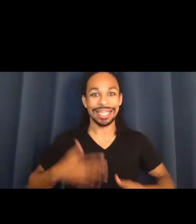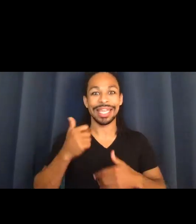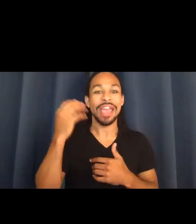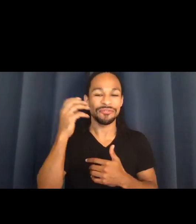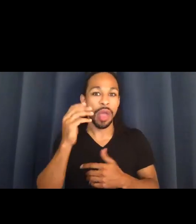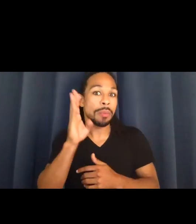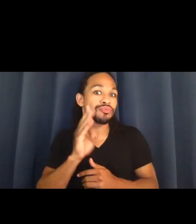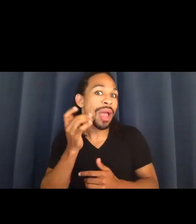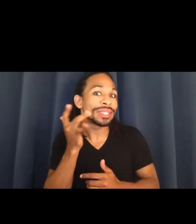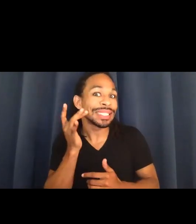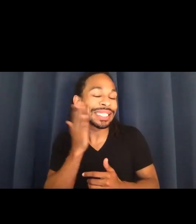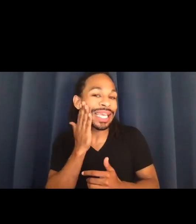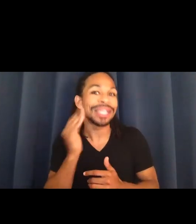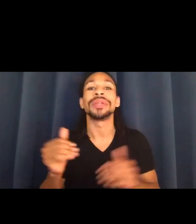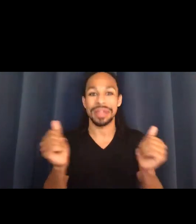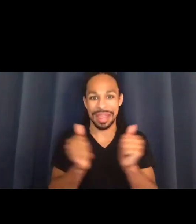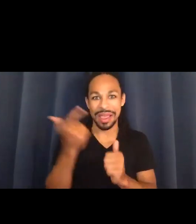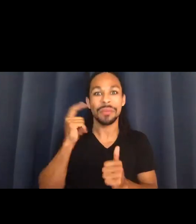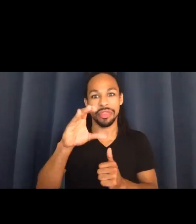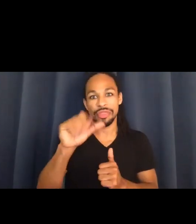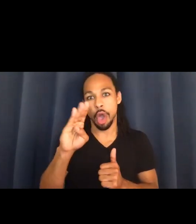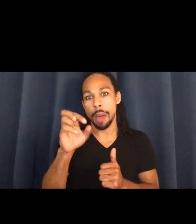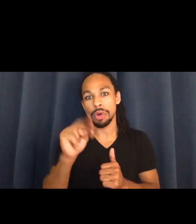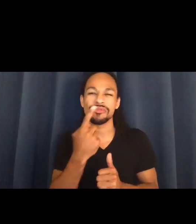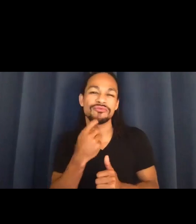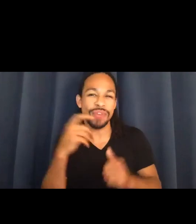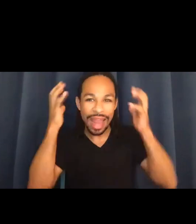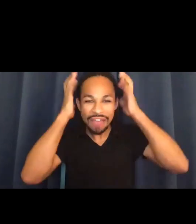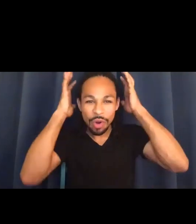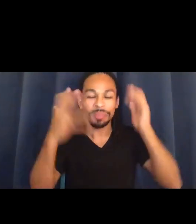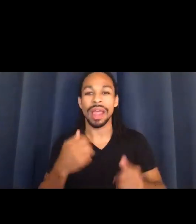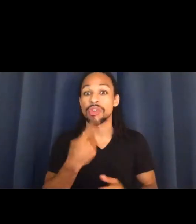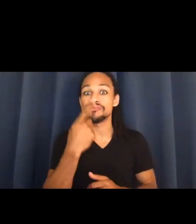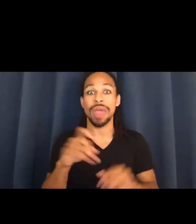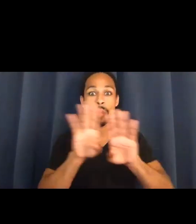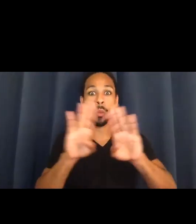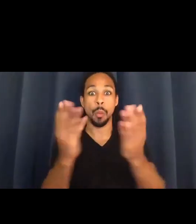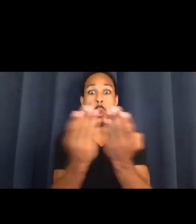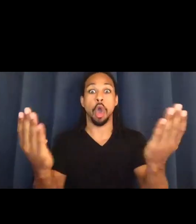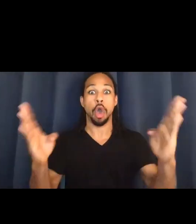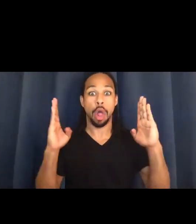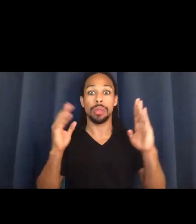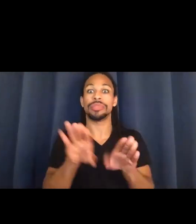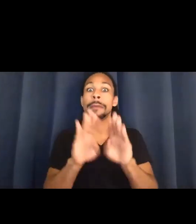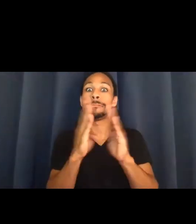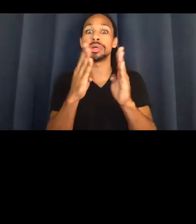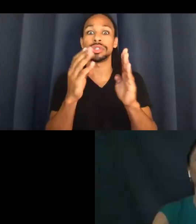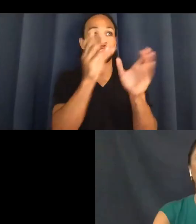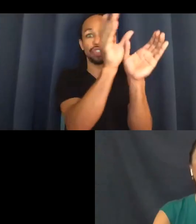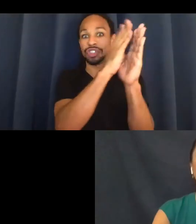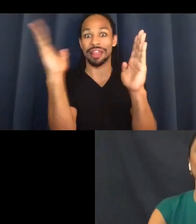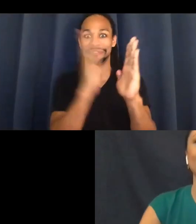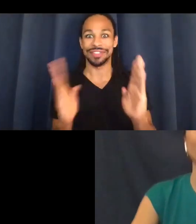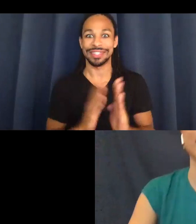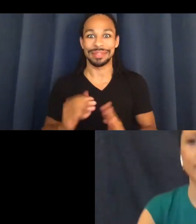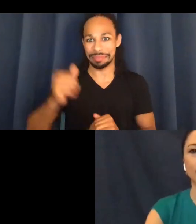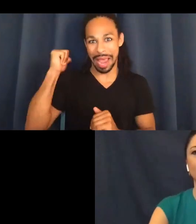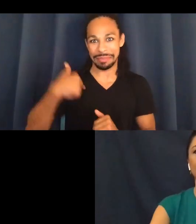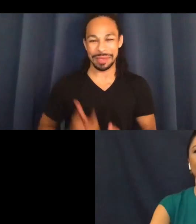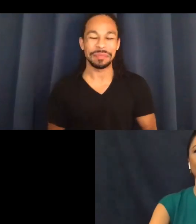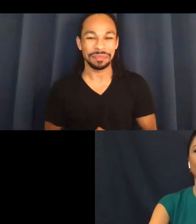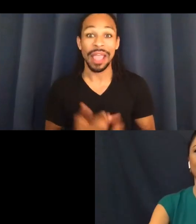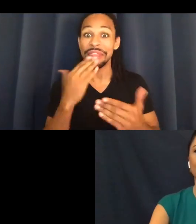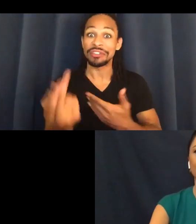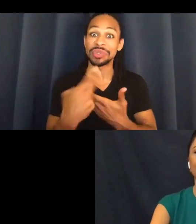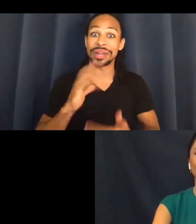is a red wall with books and shelves. Thank you for joining us on our conversation today that will be on touring